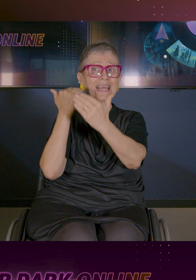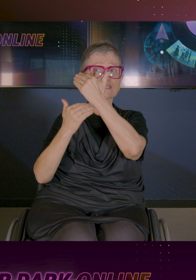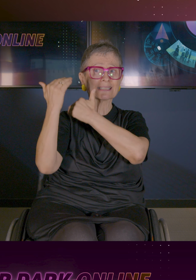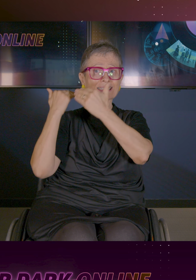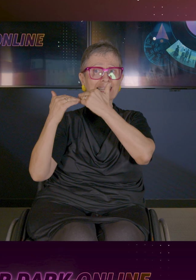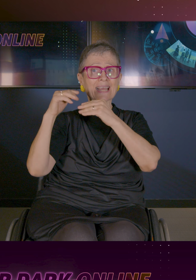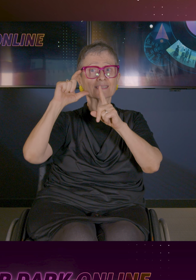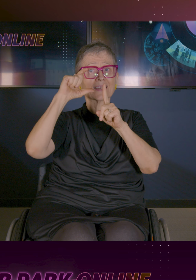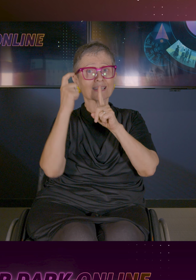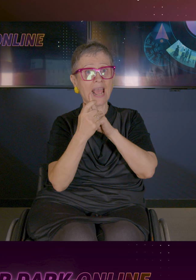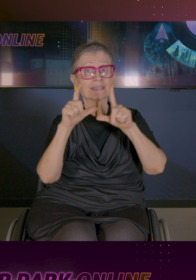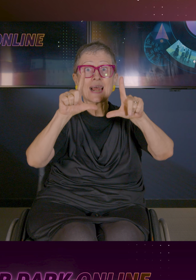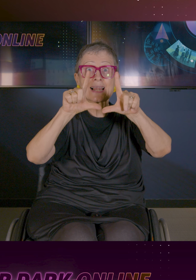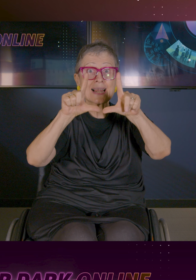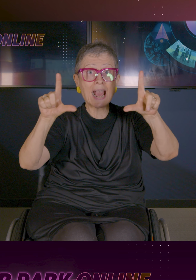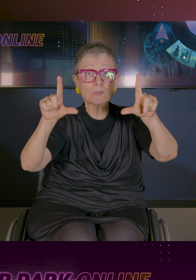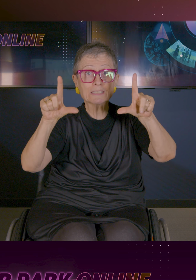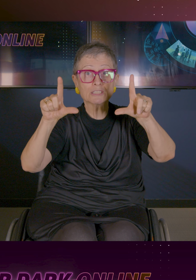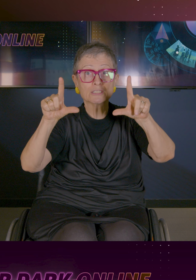and we respect our history culture and language